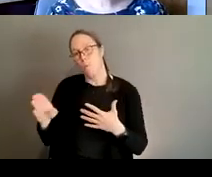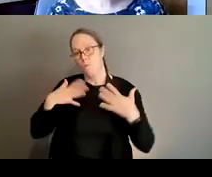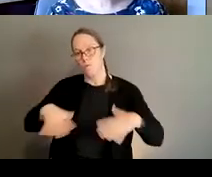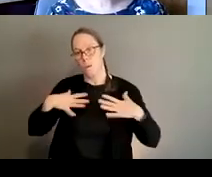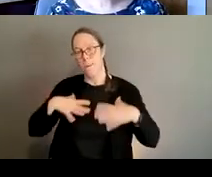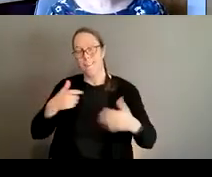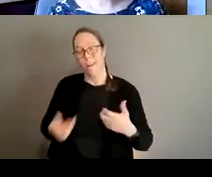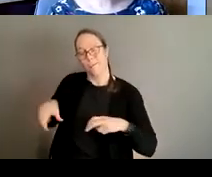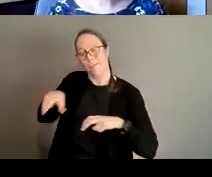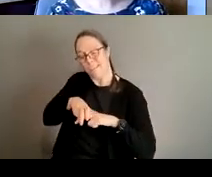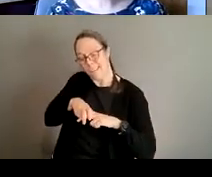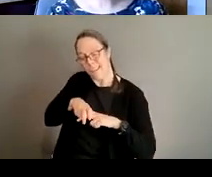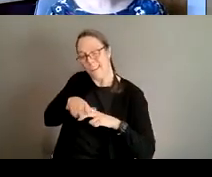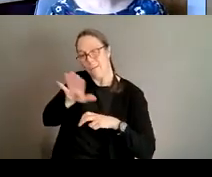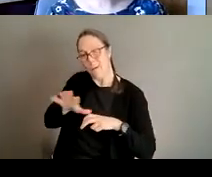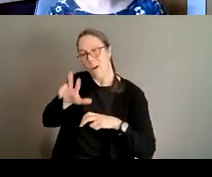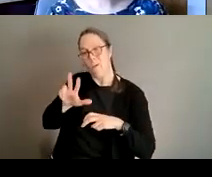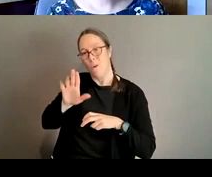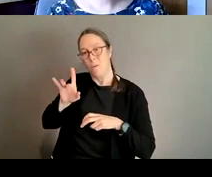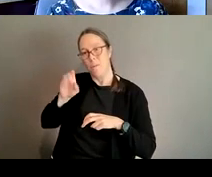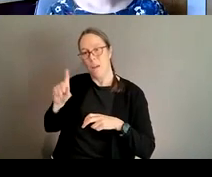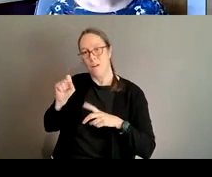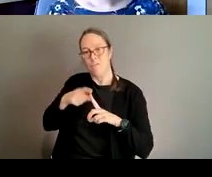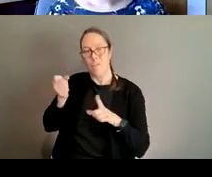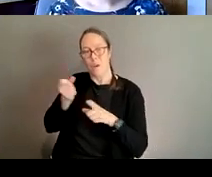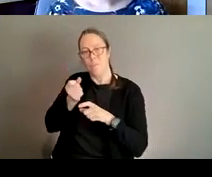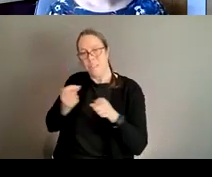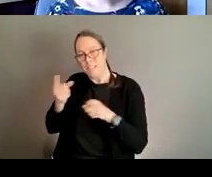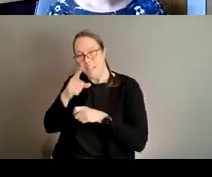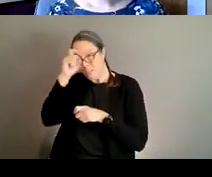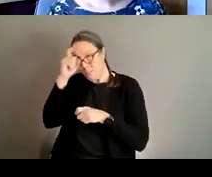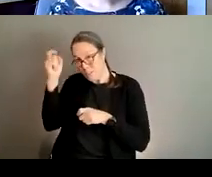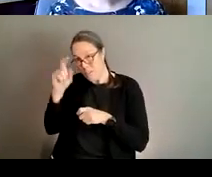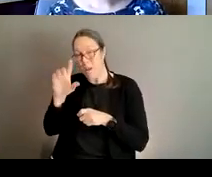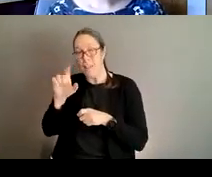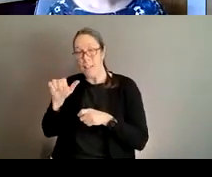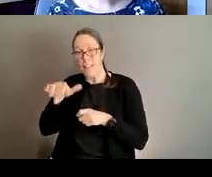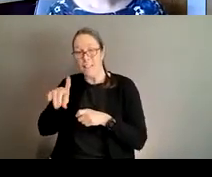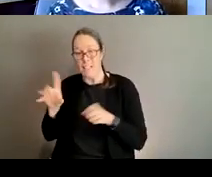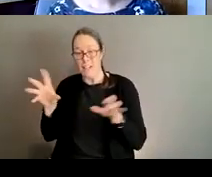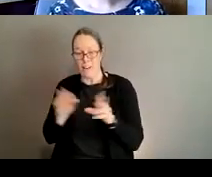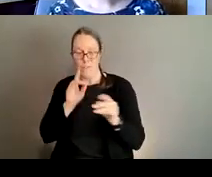summer's LEAD Conference will take place. I was asked to talk because I've been reading